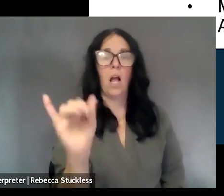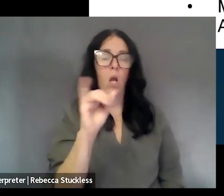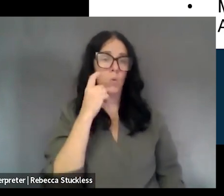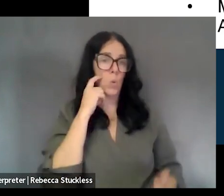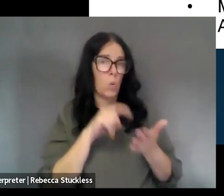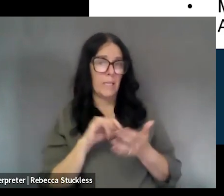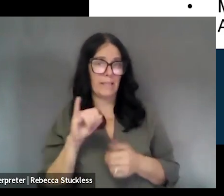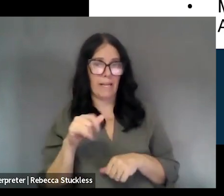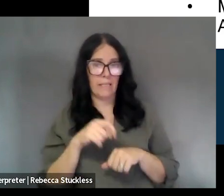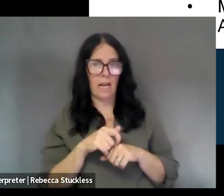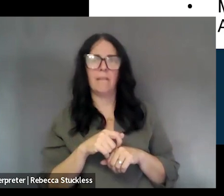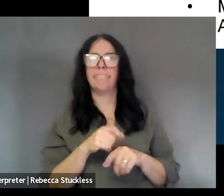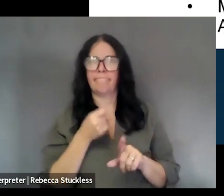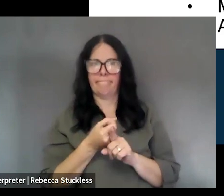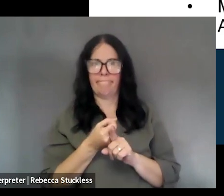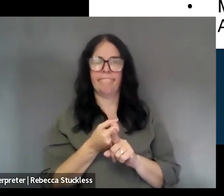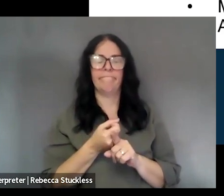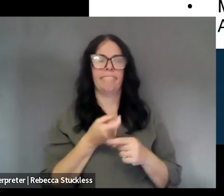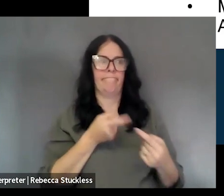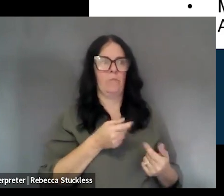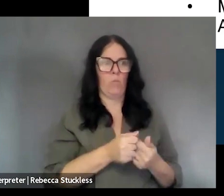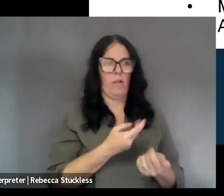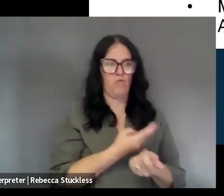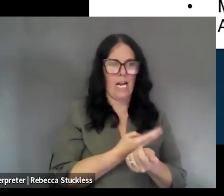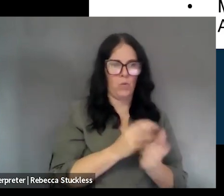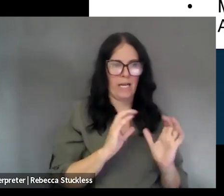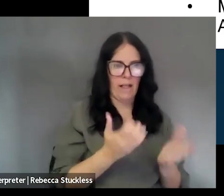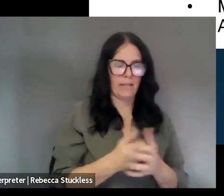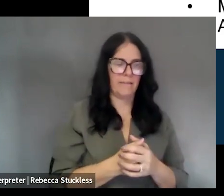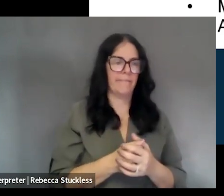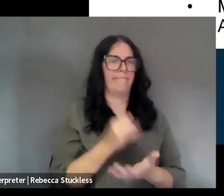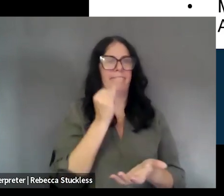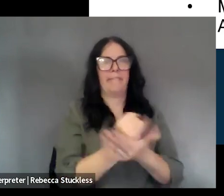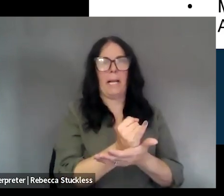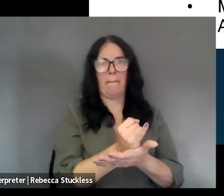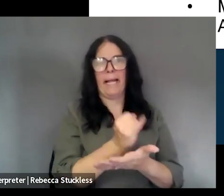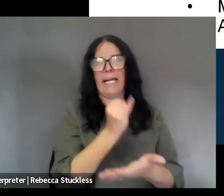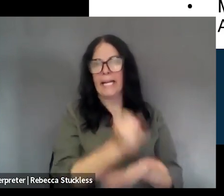difficulty with my graduate classes. I started taking incompletes, so there was just a lot of